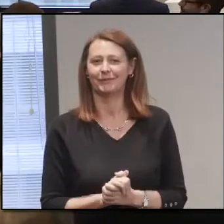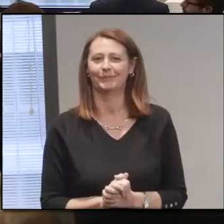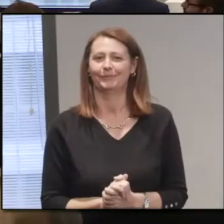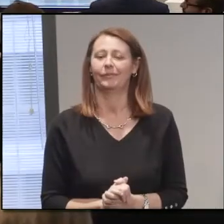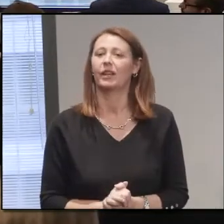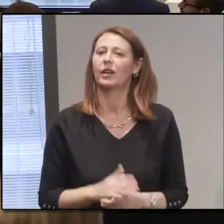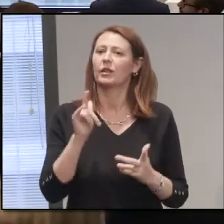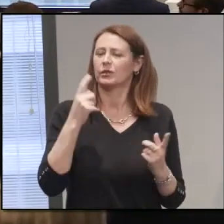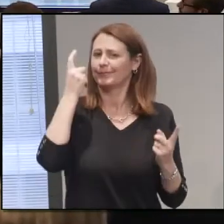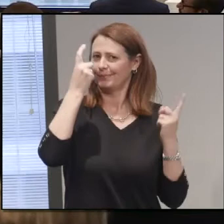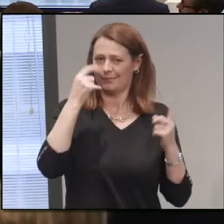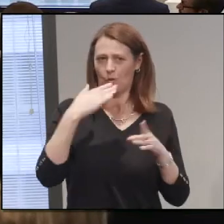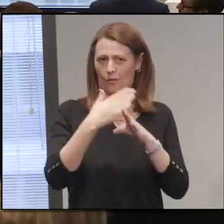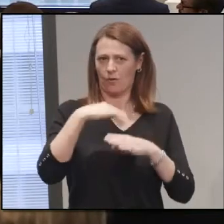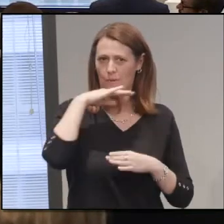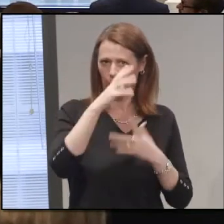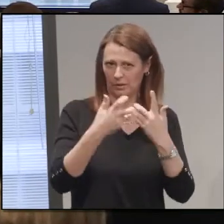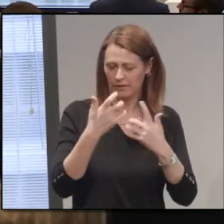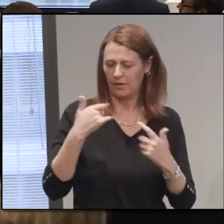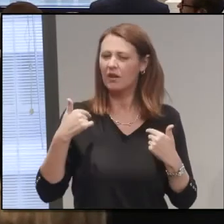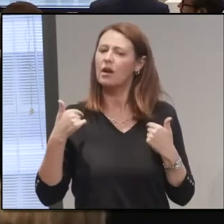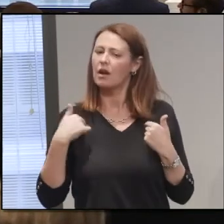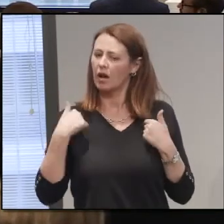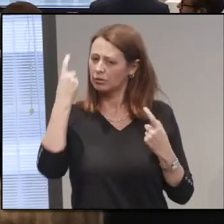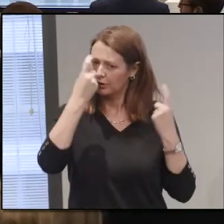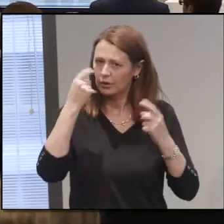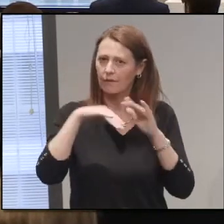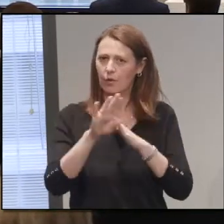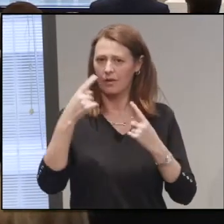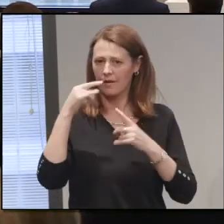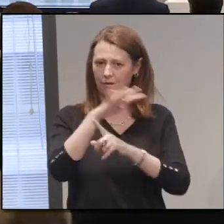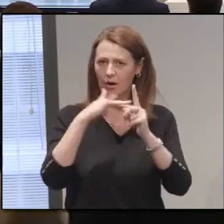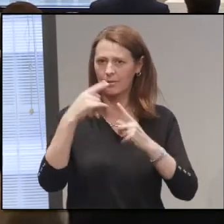I was just curious to know if there is a link to environmental exposures and the prevalence